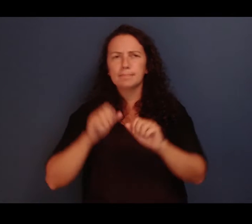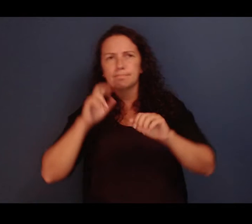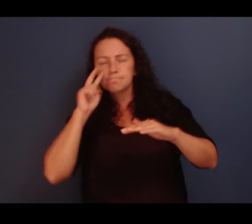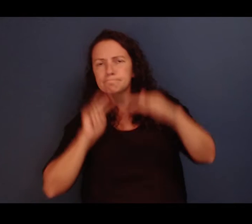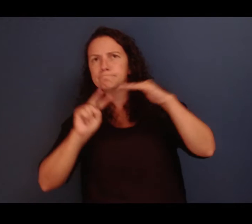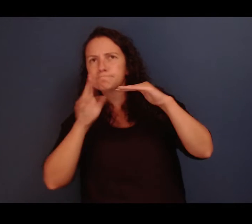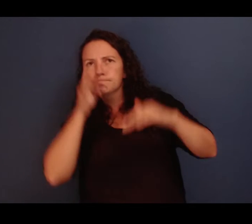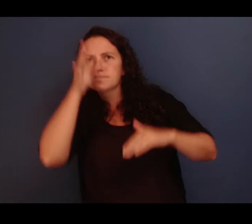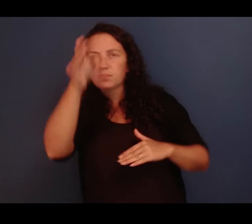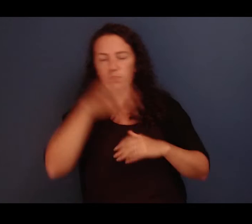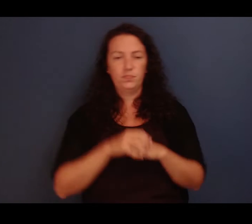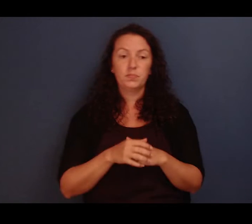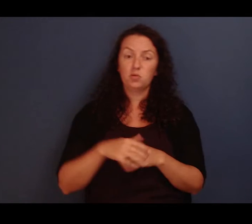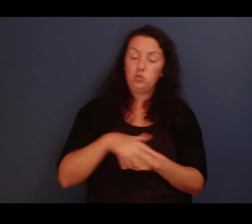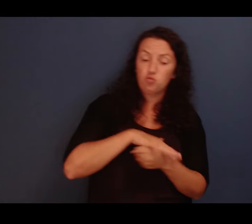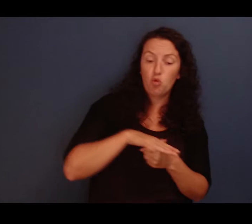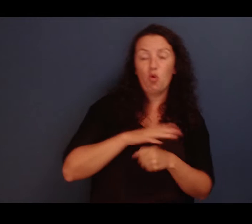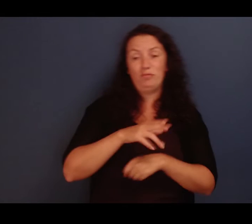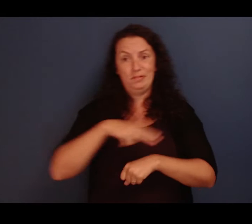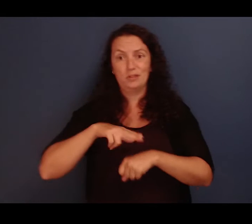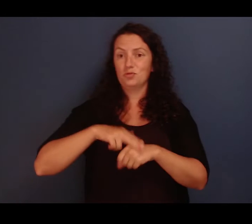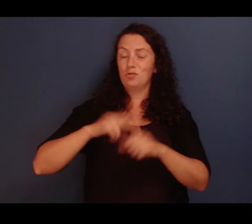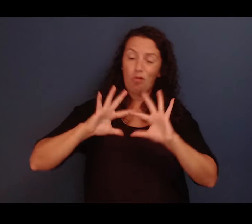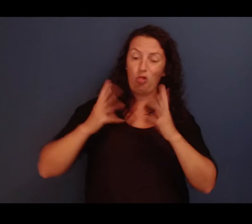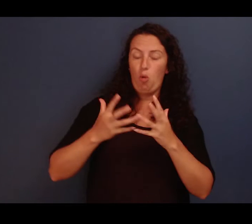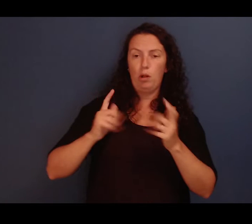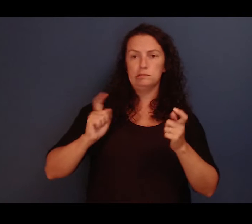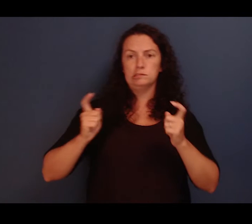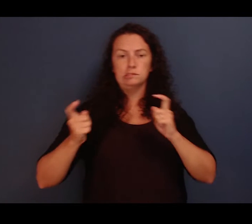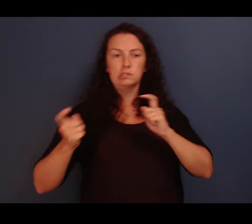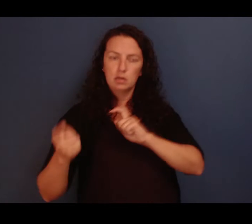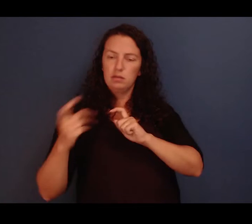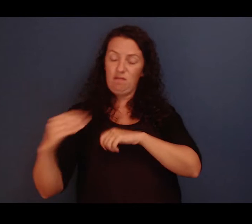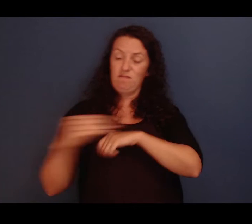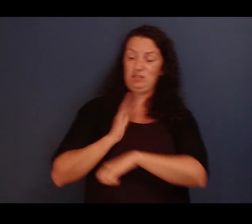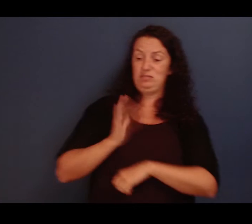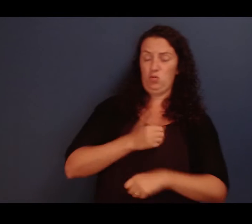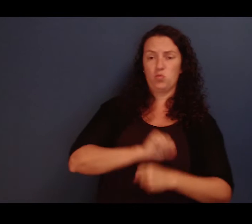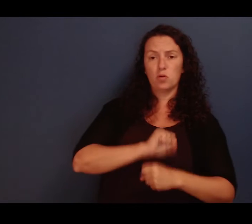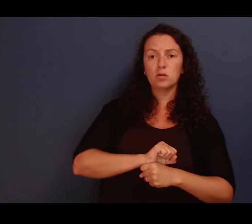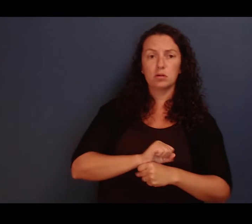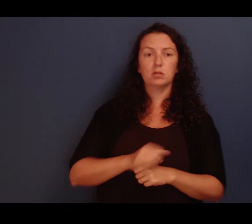There are a number of local, national, and global shifts that will impinge upon the work we do and how we do it.